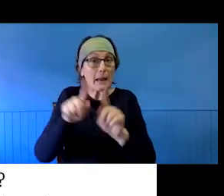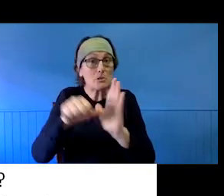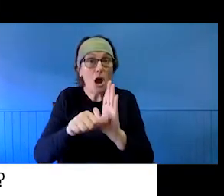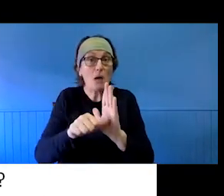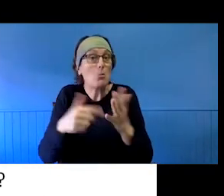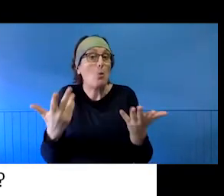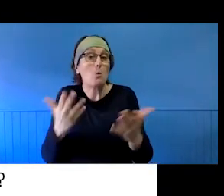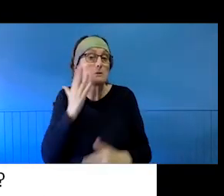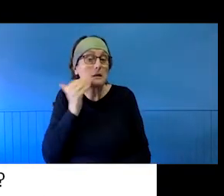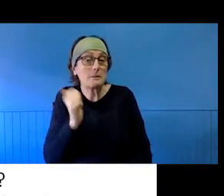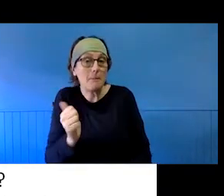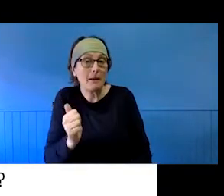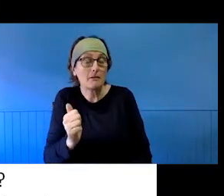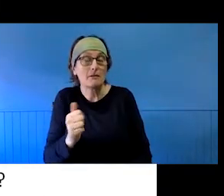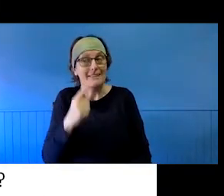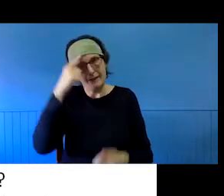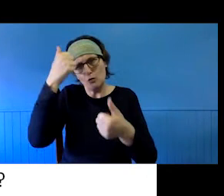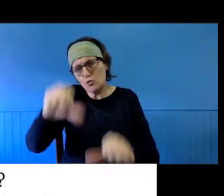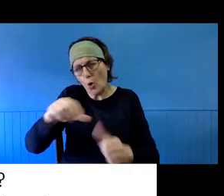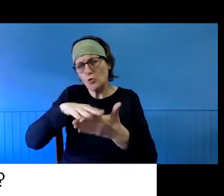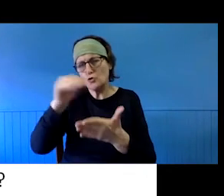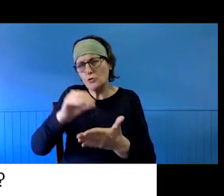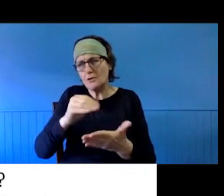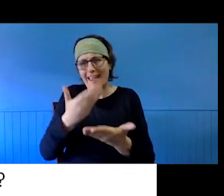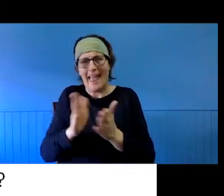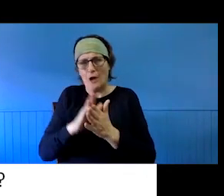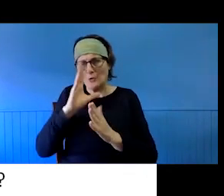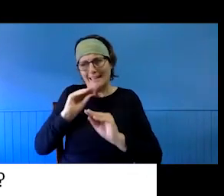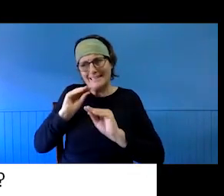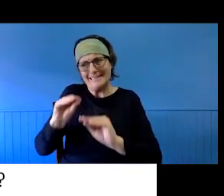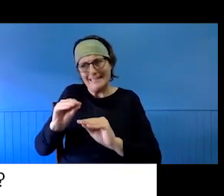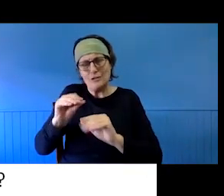important for your students. Knowing your students and how to scaffold that learning is really key.